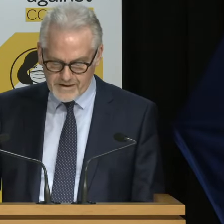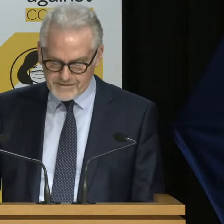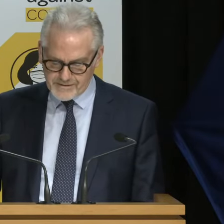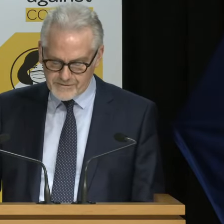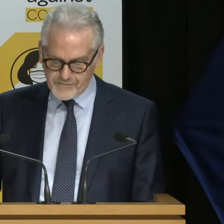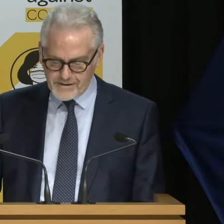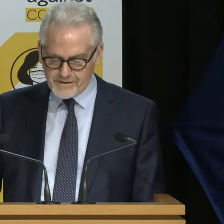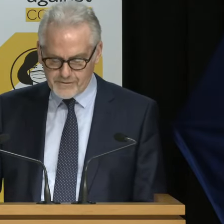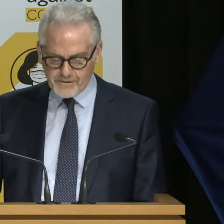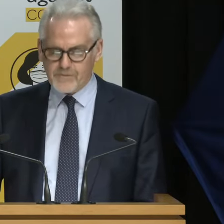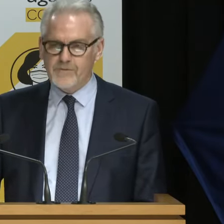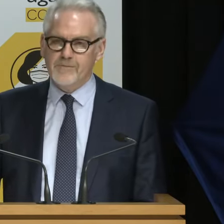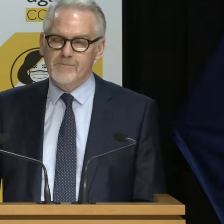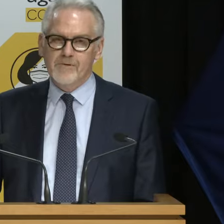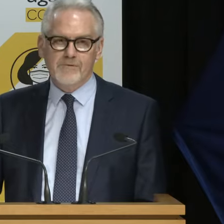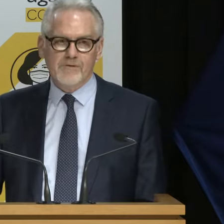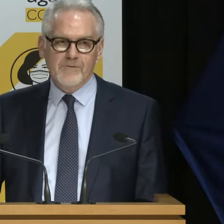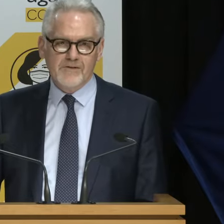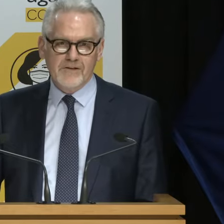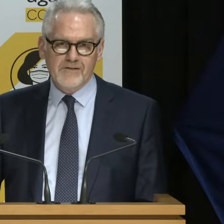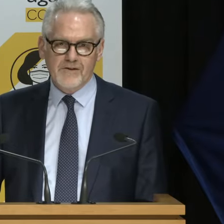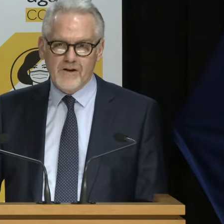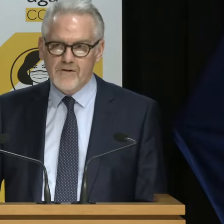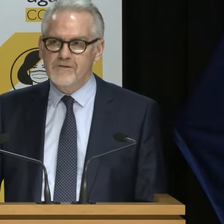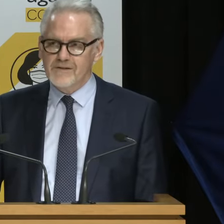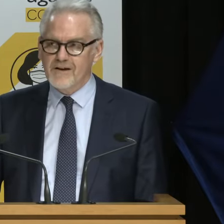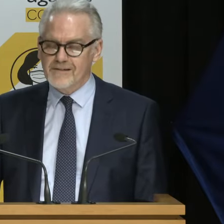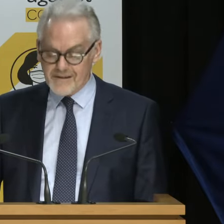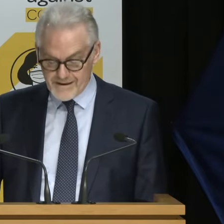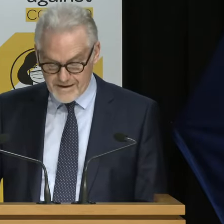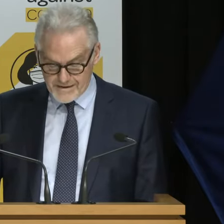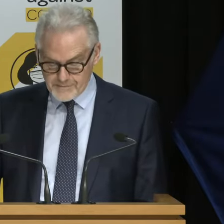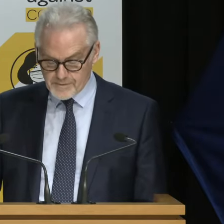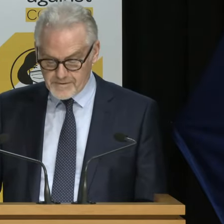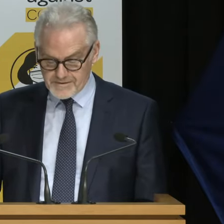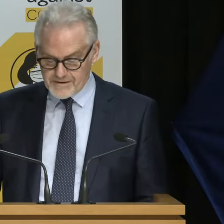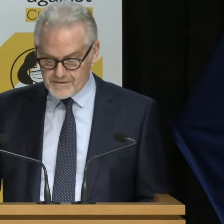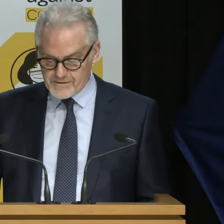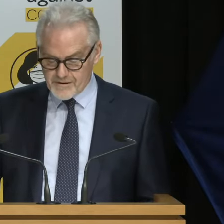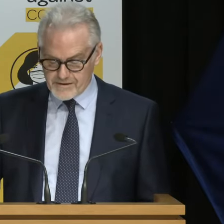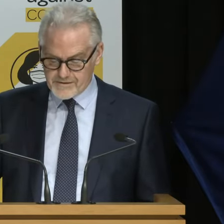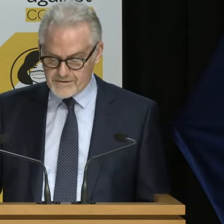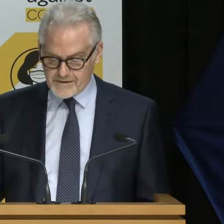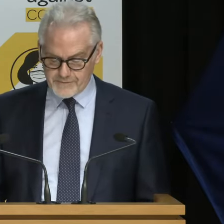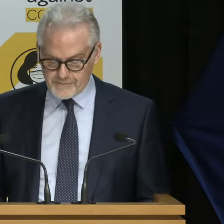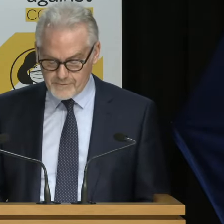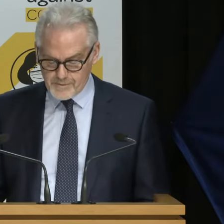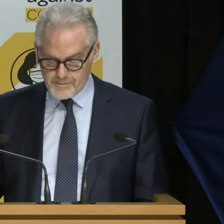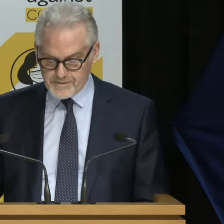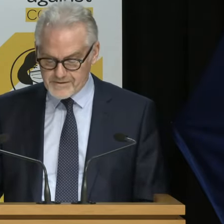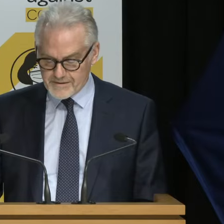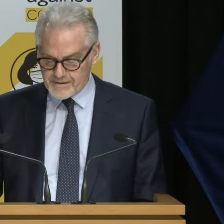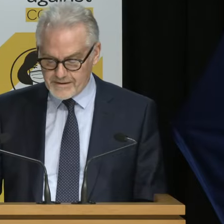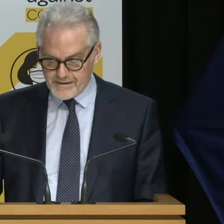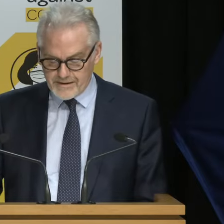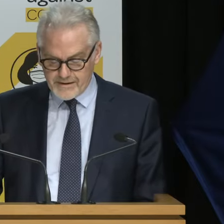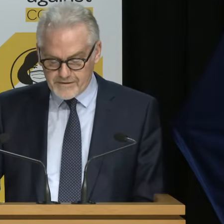community, that is with Maori Pacific and rural communities. One size does not fit all the